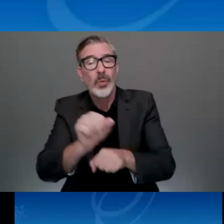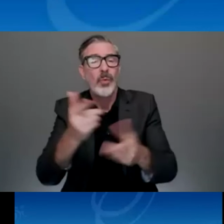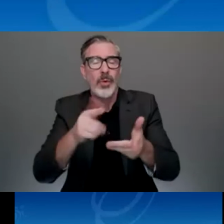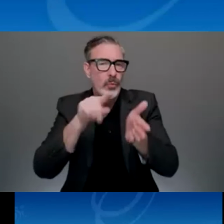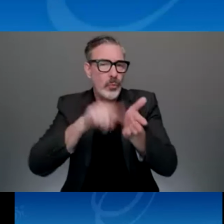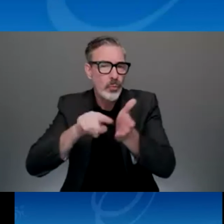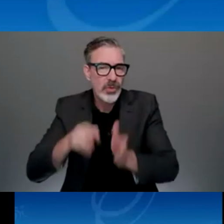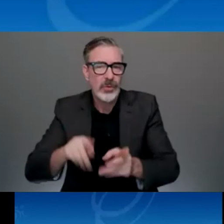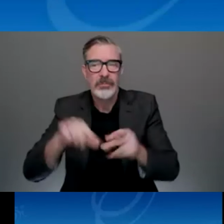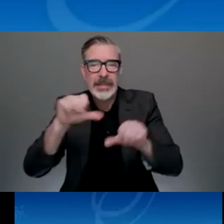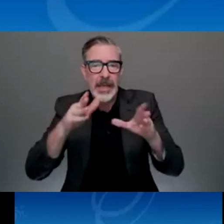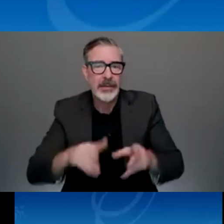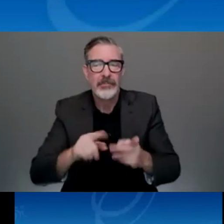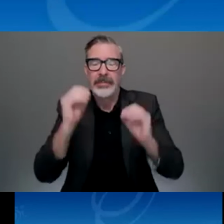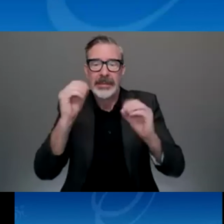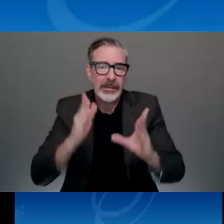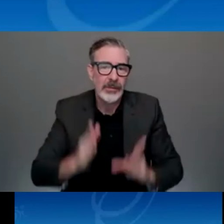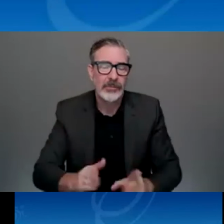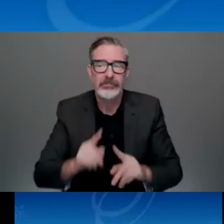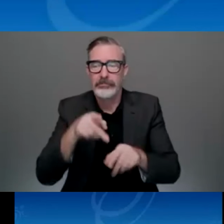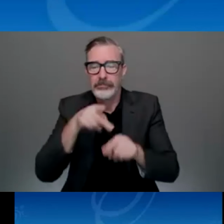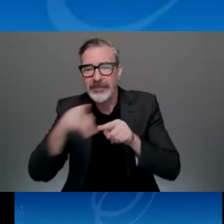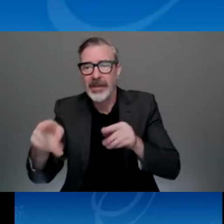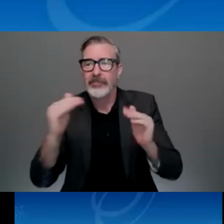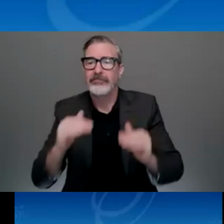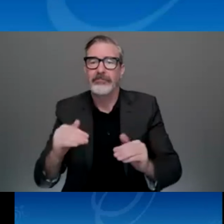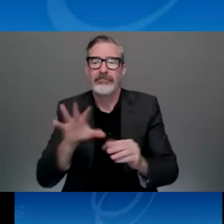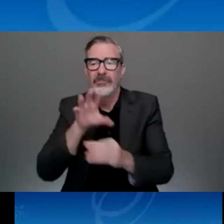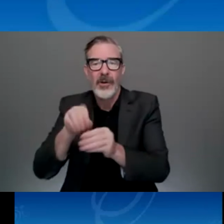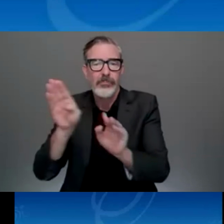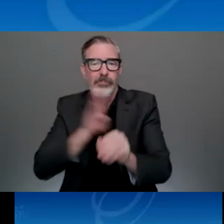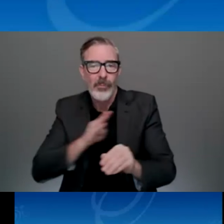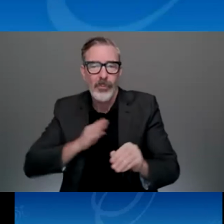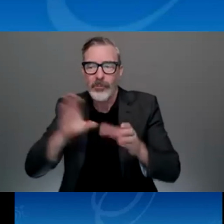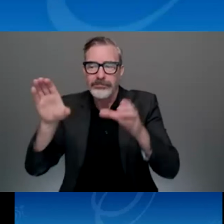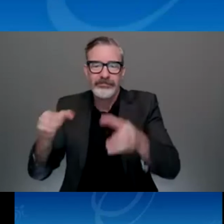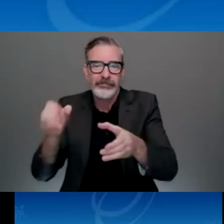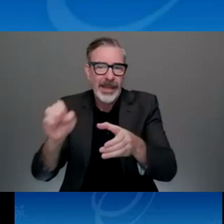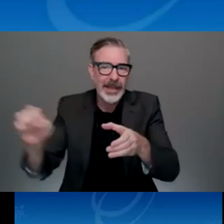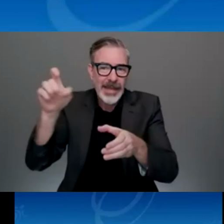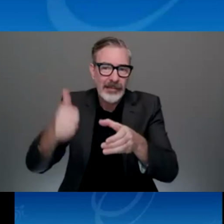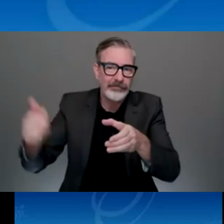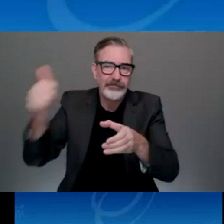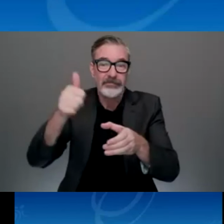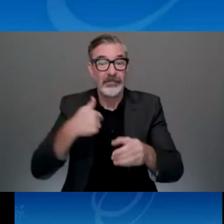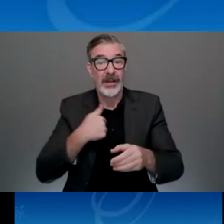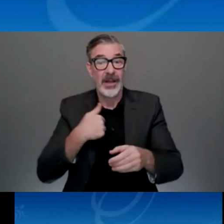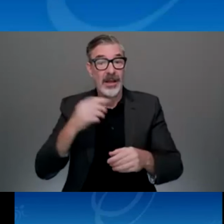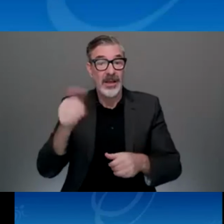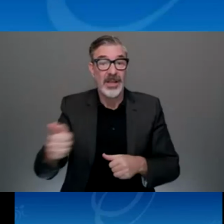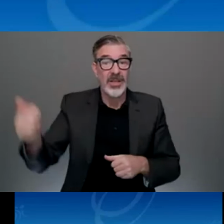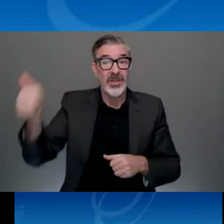an educator, an accessibility professional, and an executive. I was the first person in Canada to hold the title of Chief Accessibility Officer